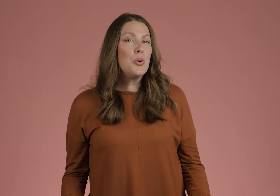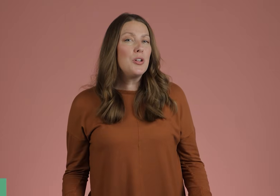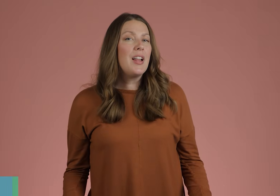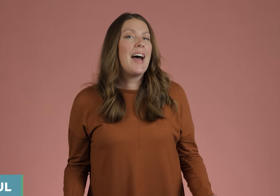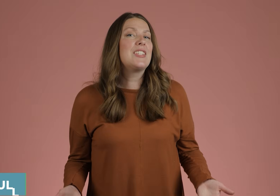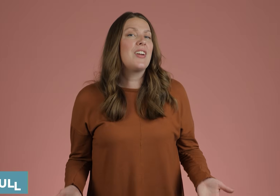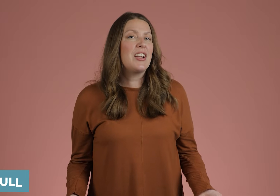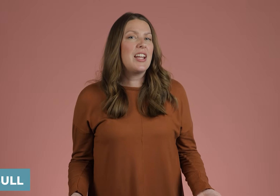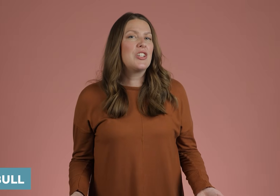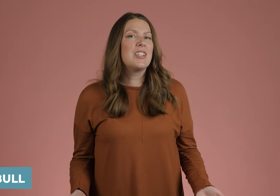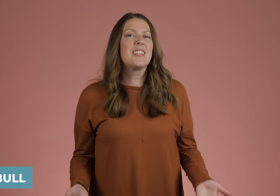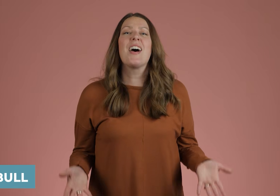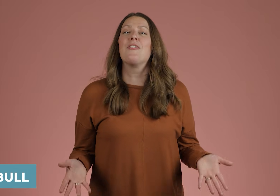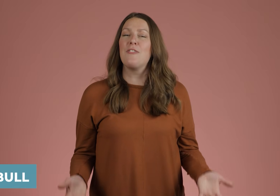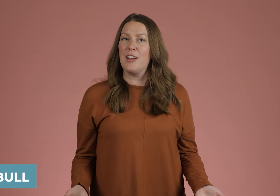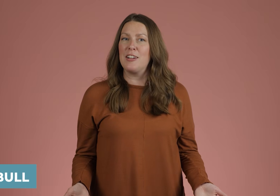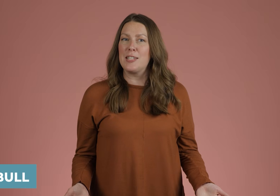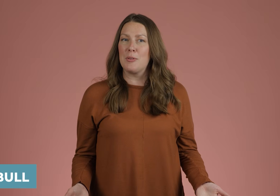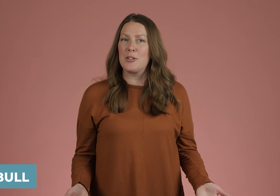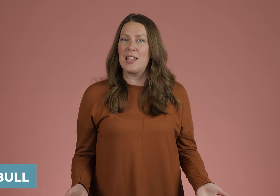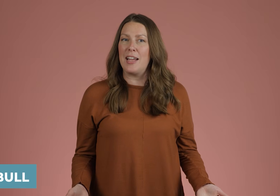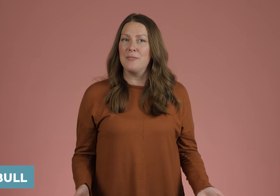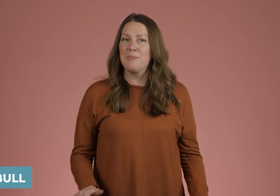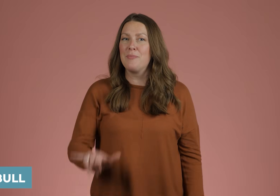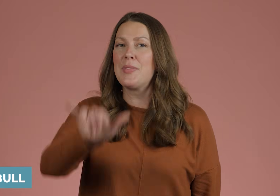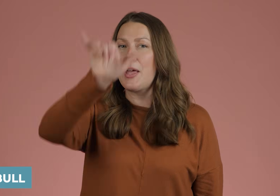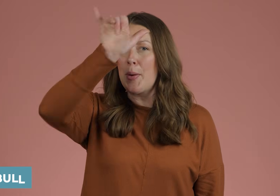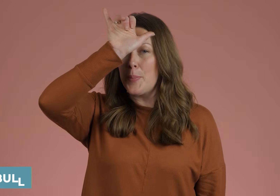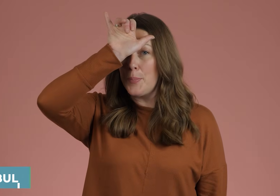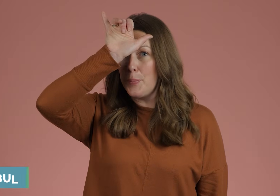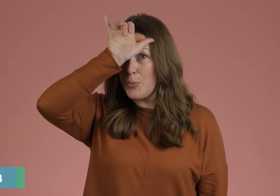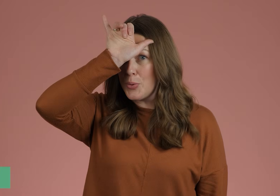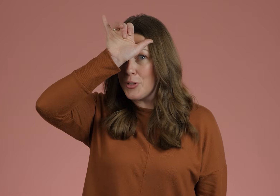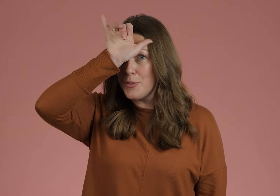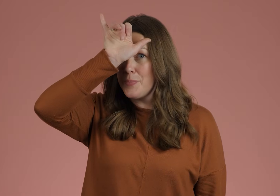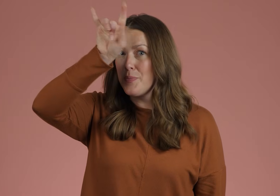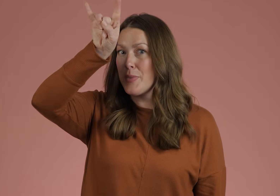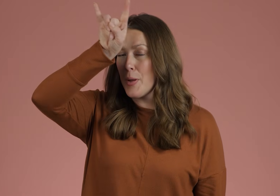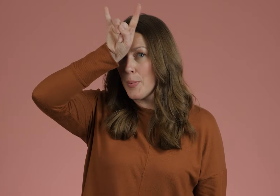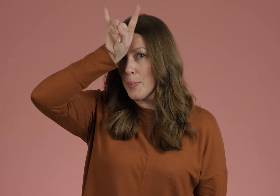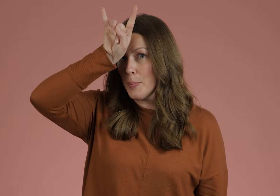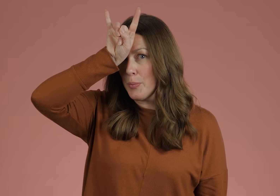Bull has variations of a very similar